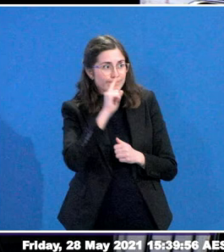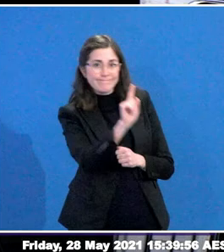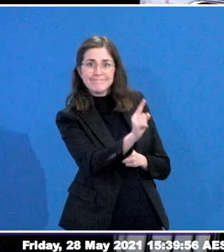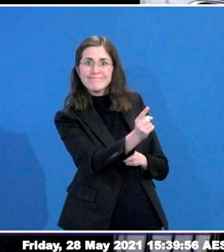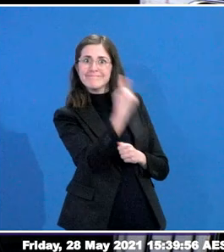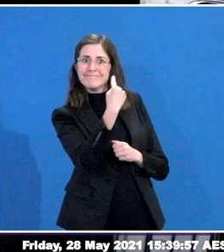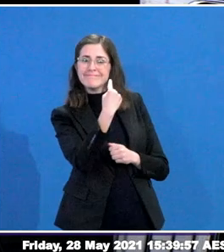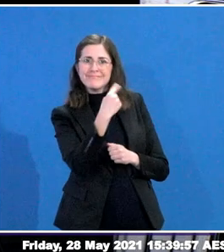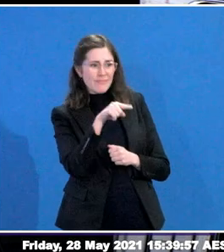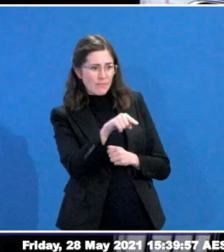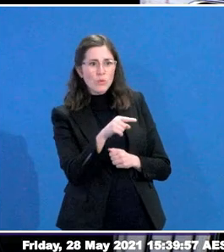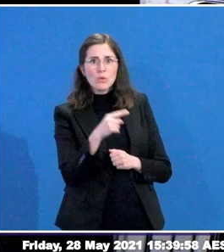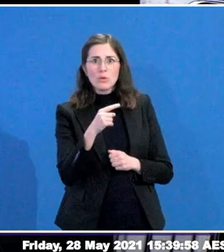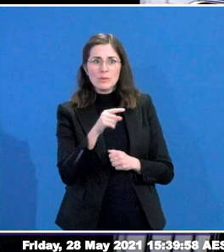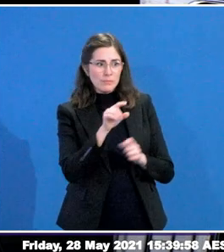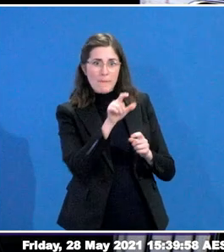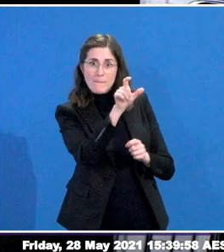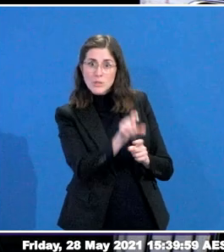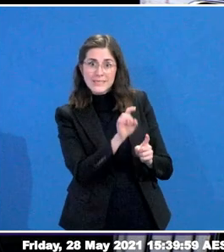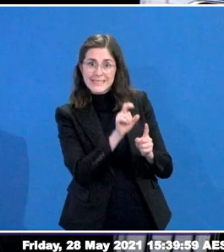witnesses in the criminal proceedings.